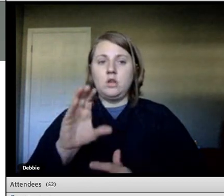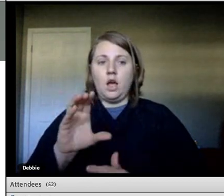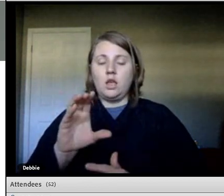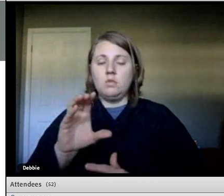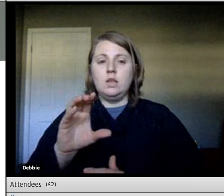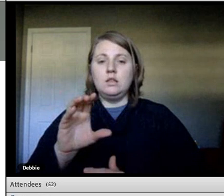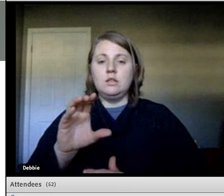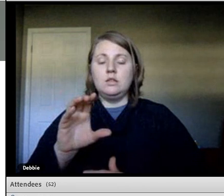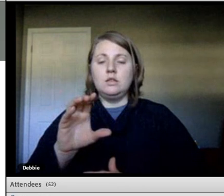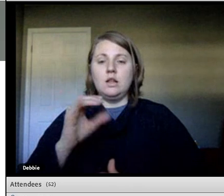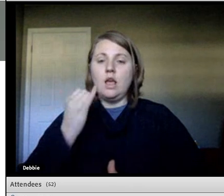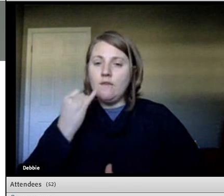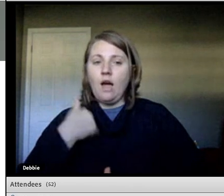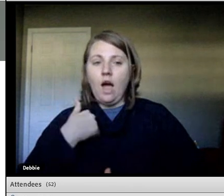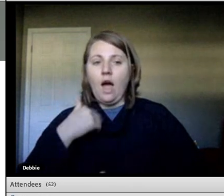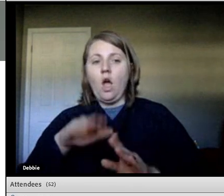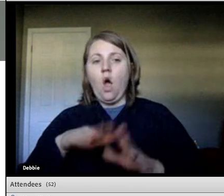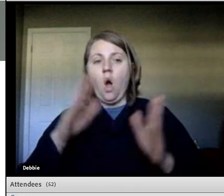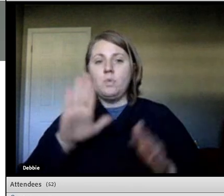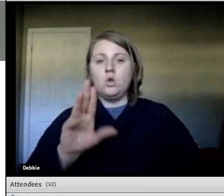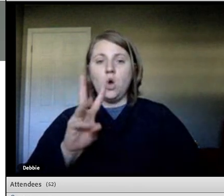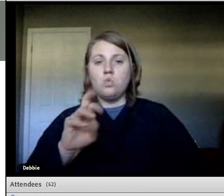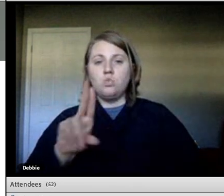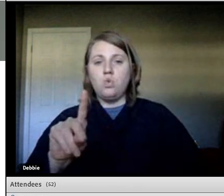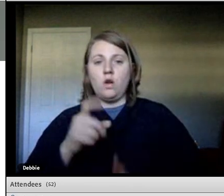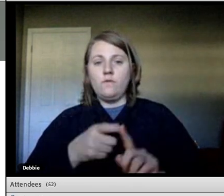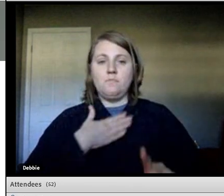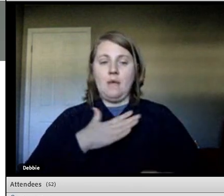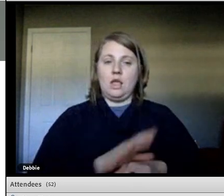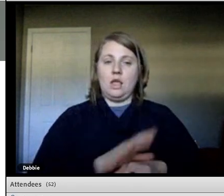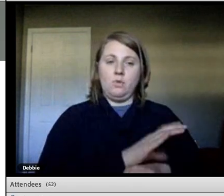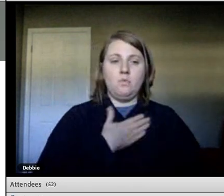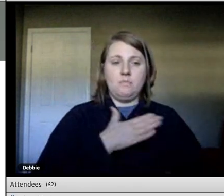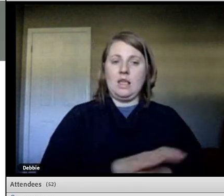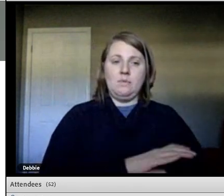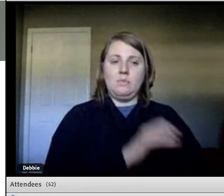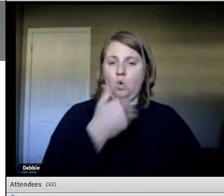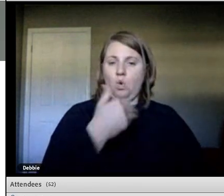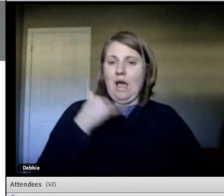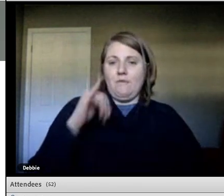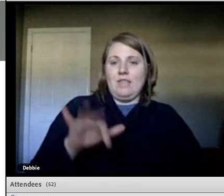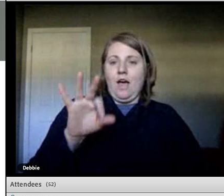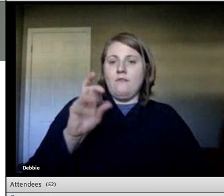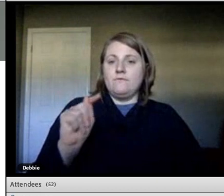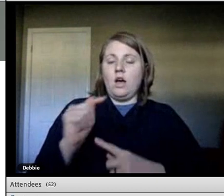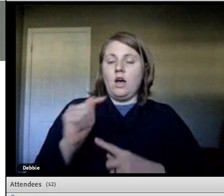my computer might not have that font, and it's going to look all wonky, so kind of keep that in mind when you start downloading fonts.